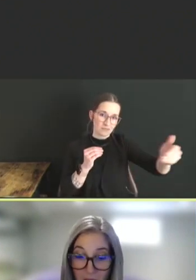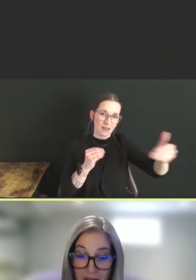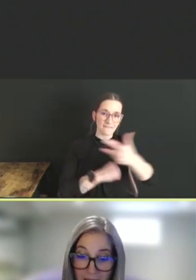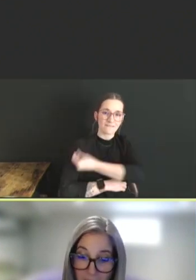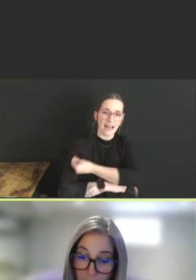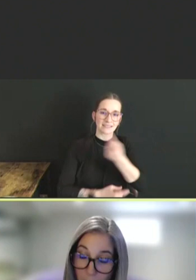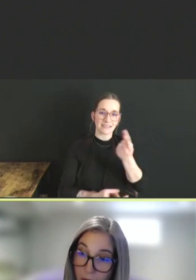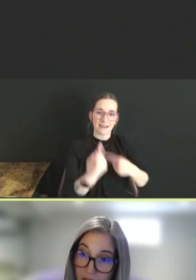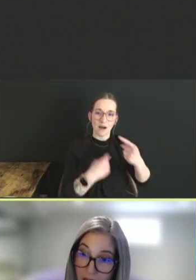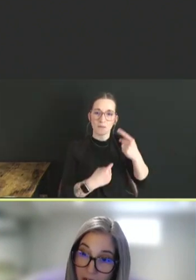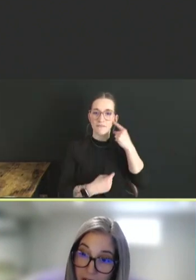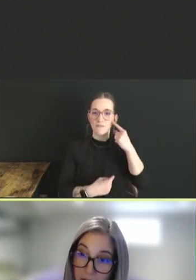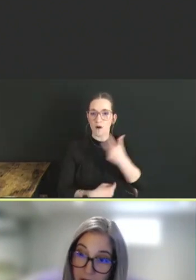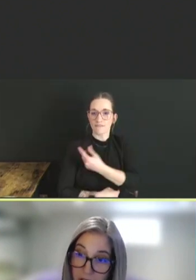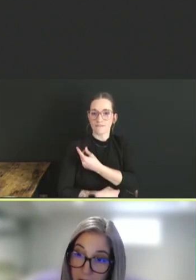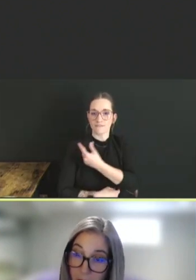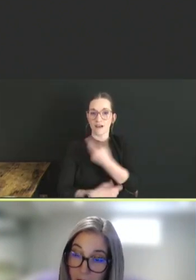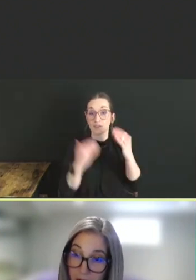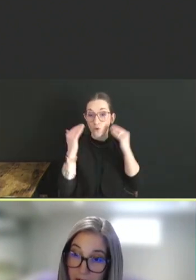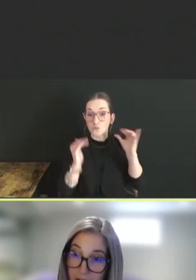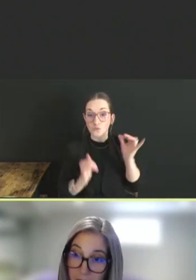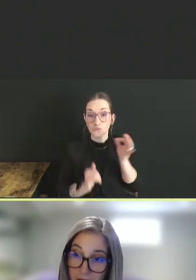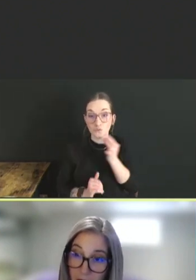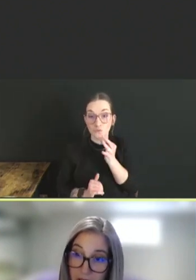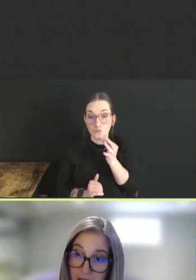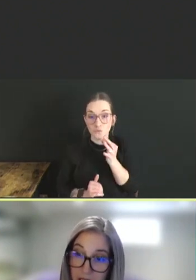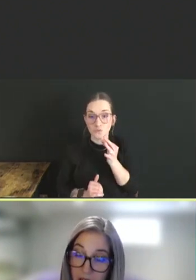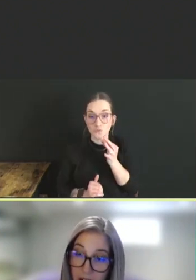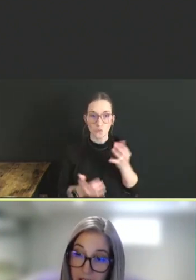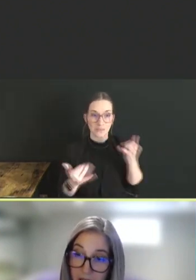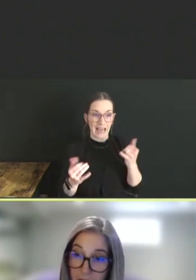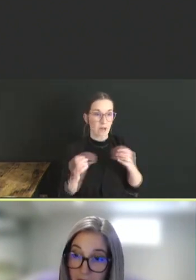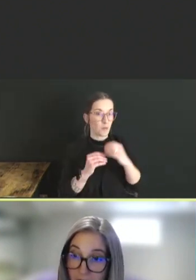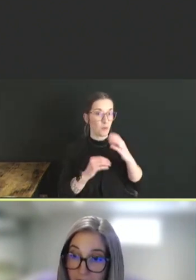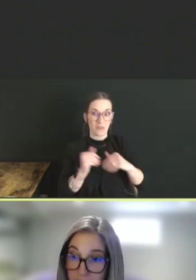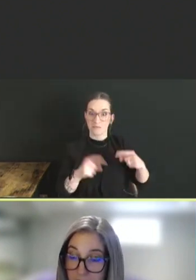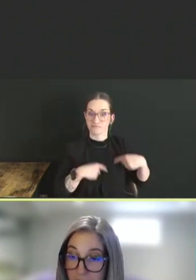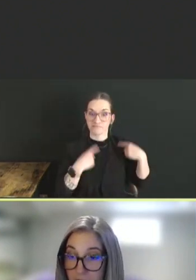So, now more than ever, it's really important for us to be focusing our time and our efforts